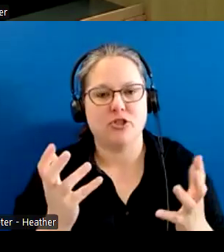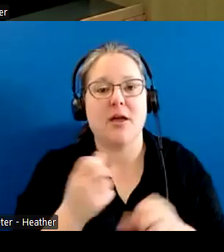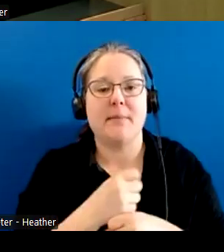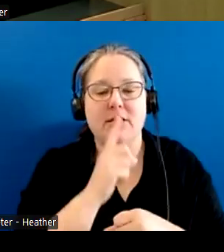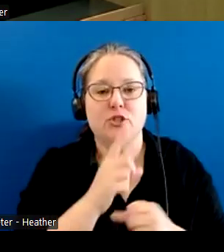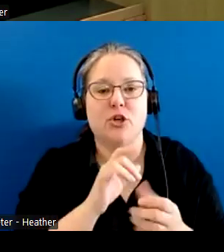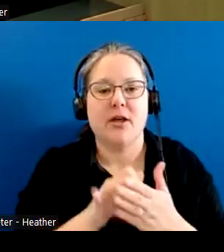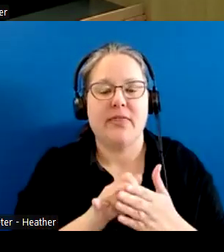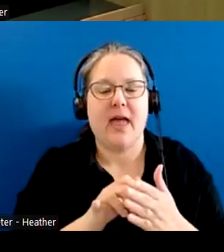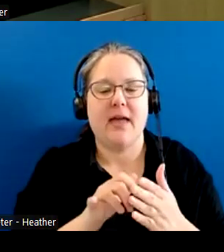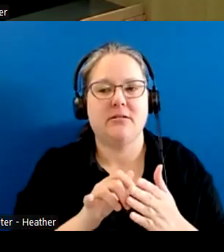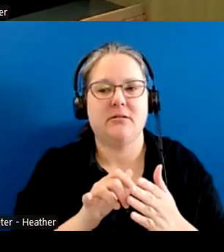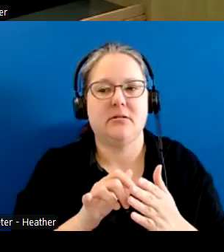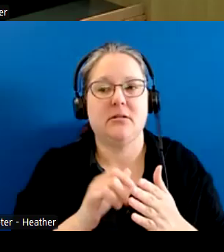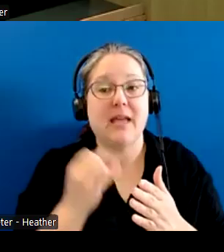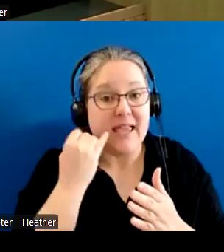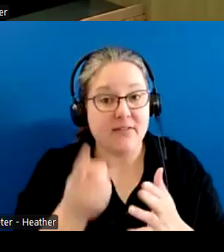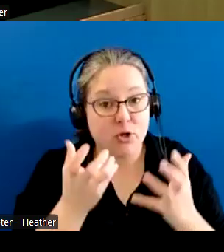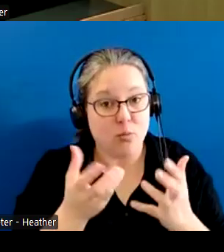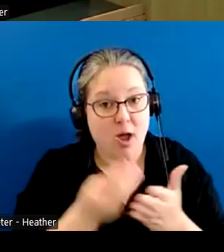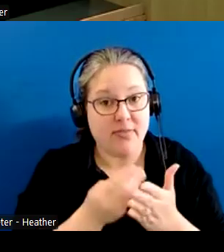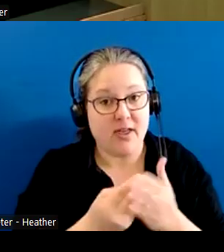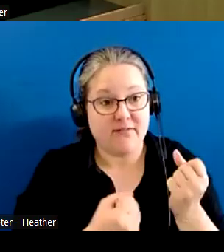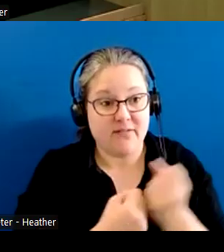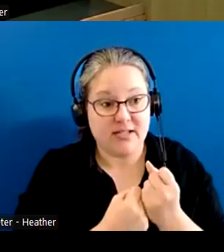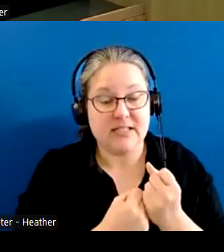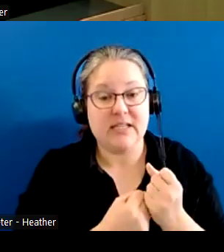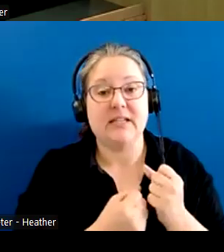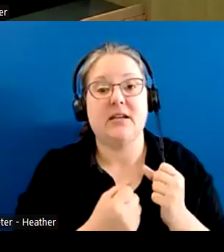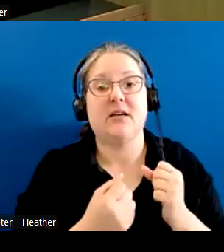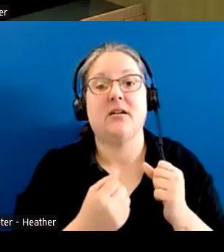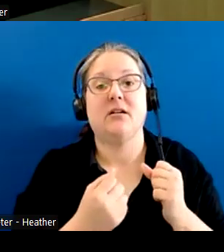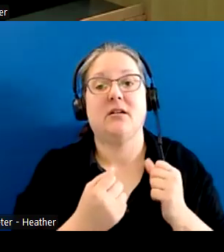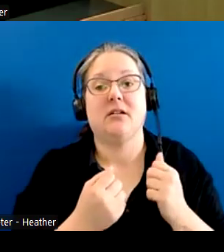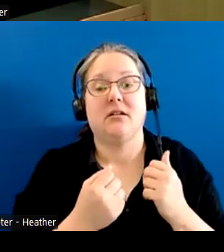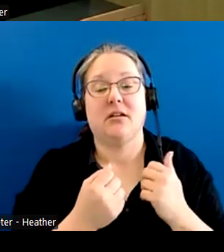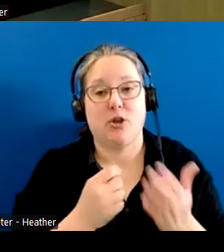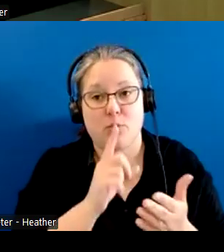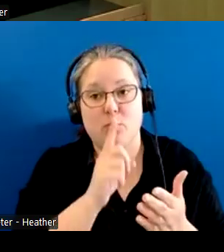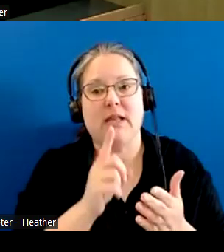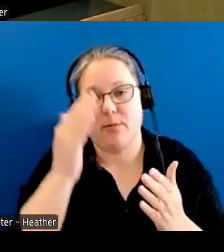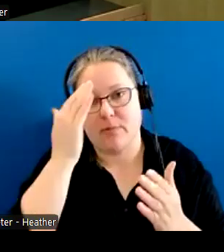that you you know um if you want to be funded in the next few years kind of be really mindful about